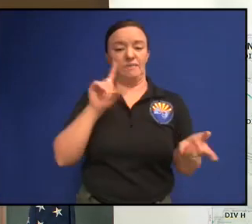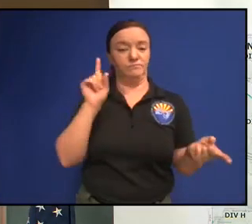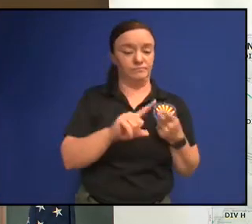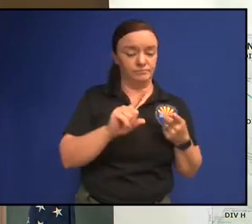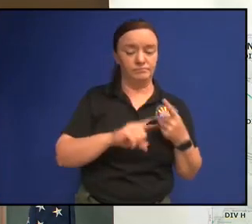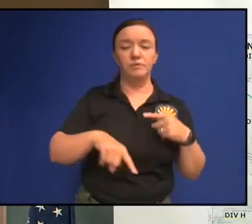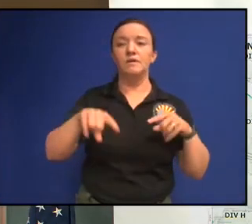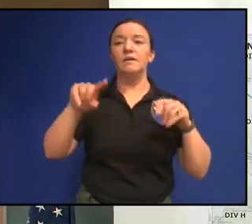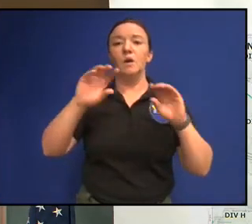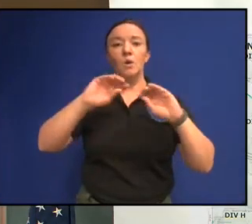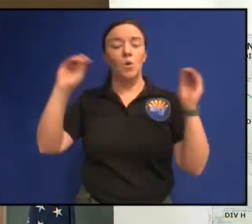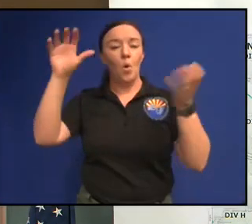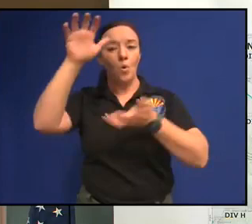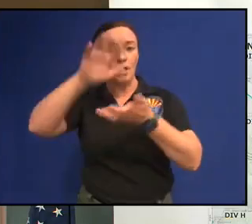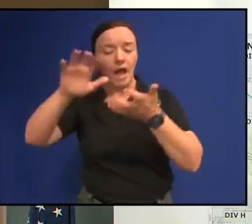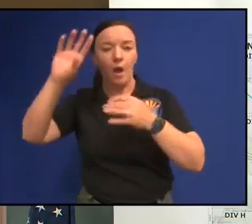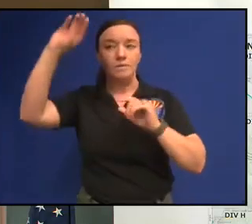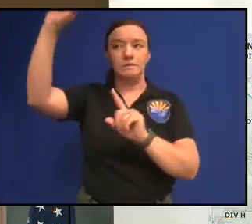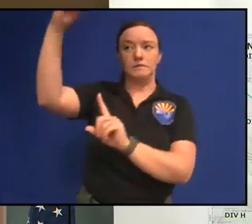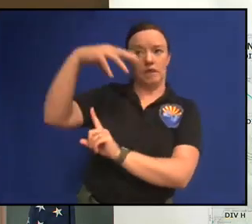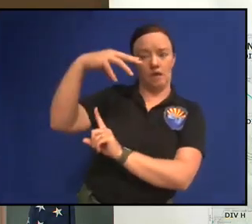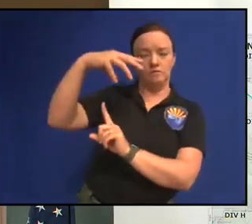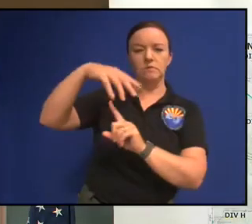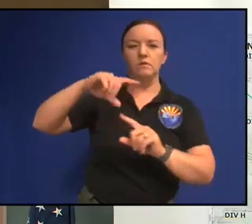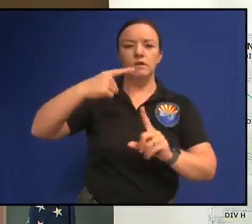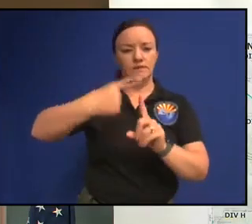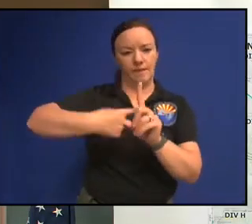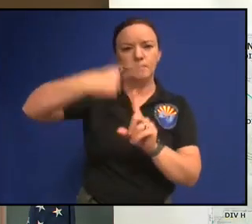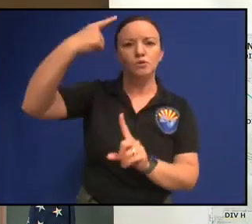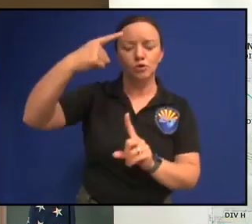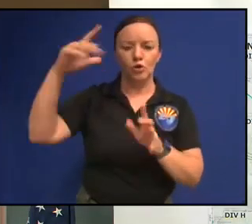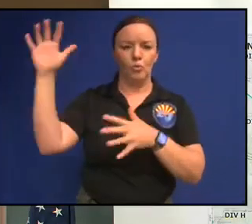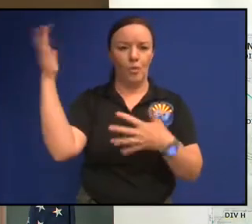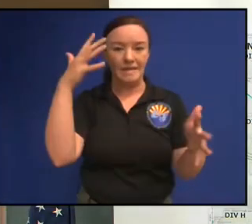THAT'S GOING TO ALLOW THE FIRE TO REBUILD MOMENTUM.